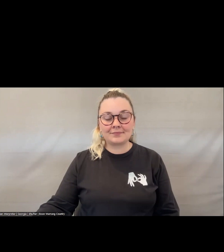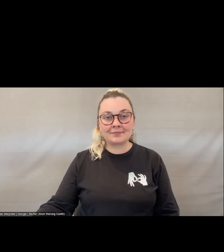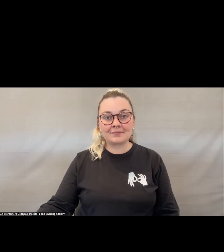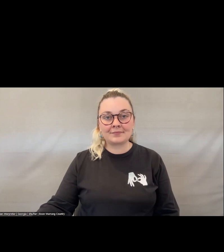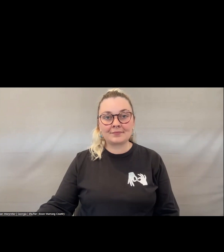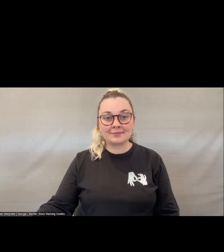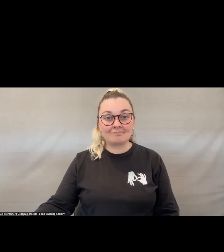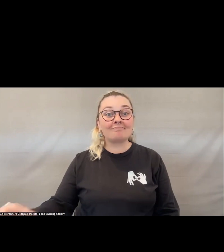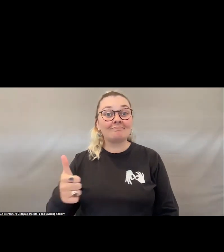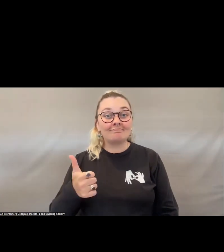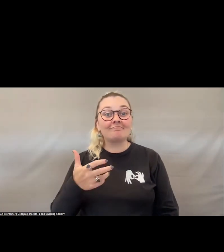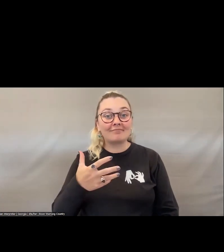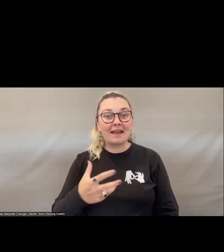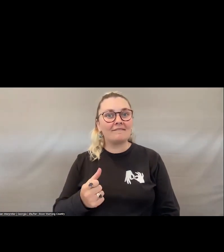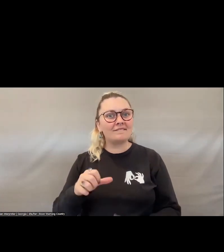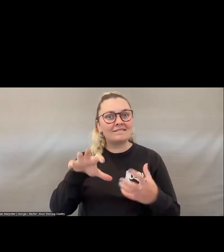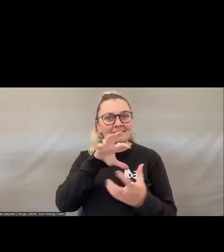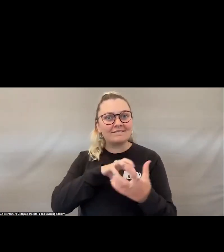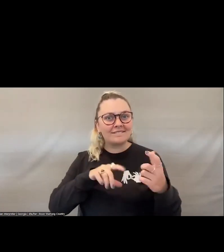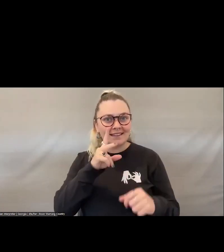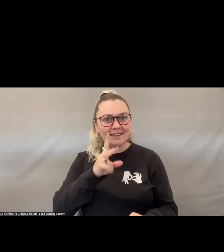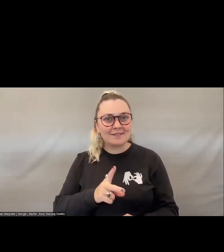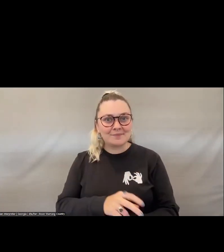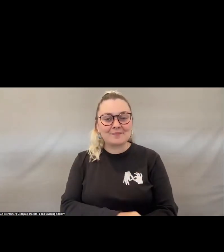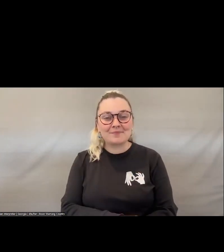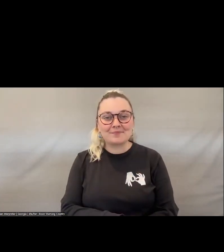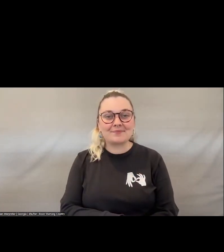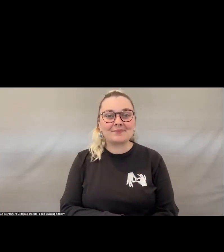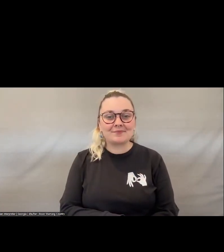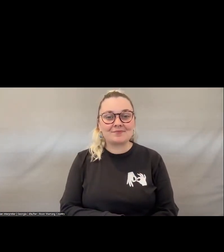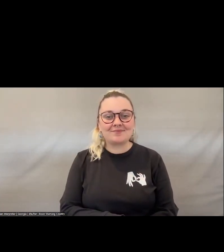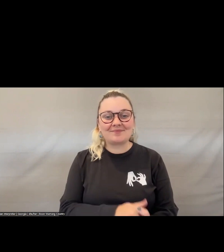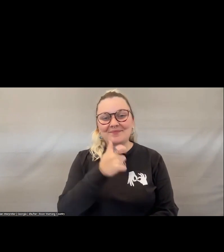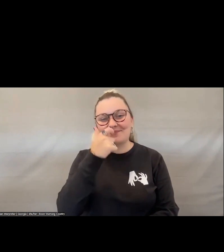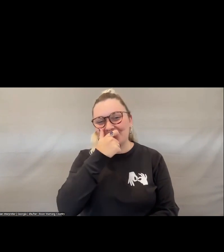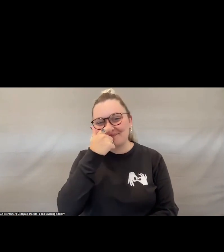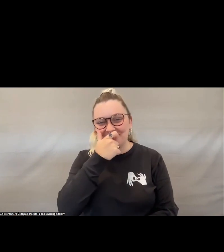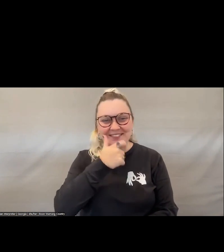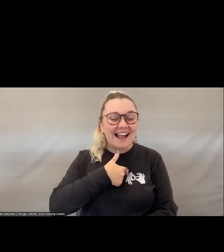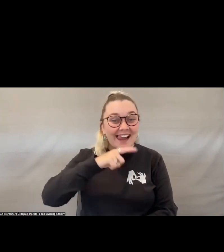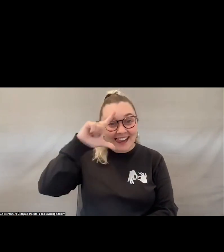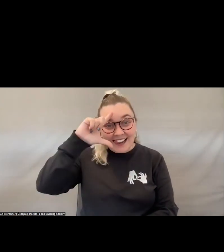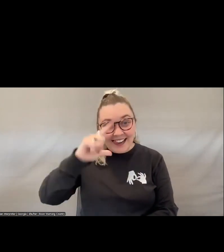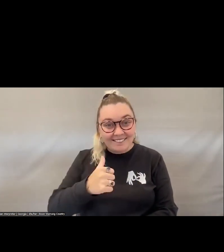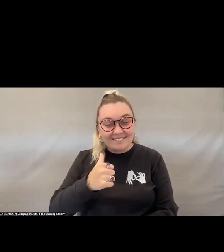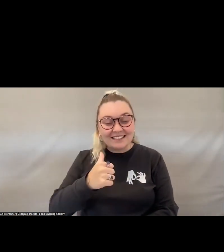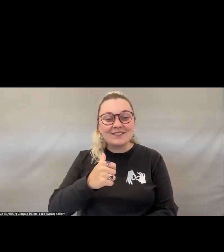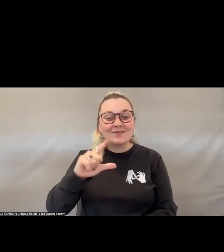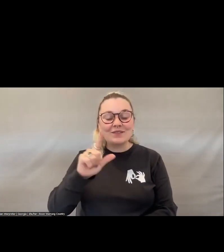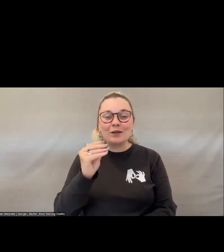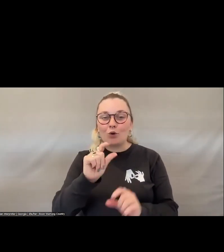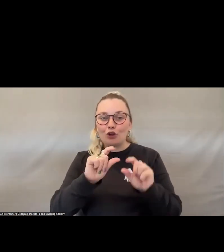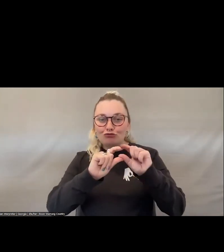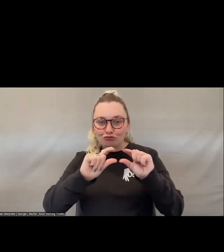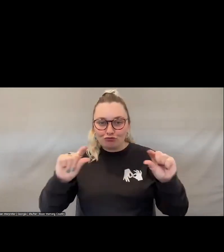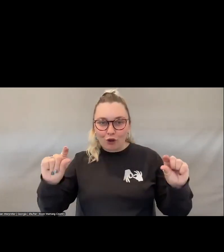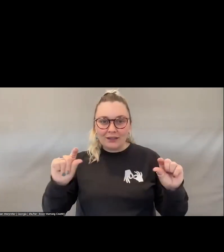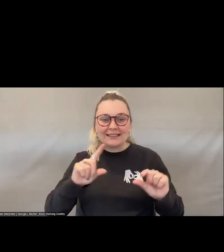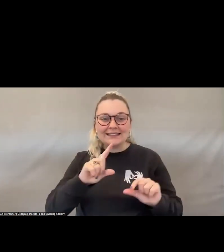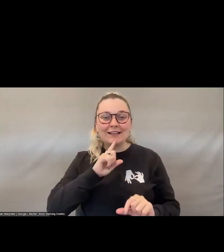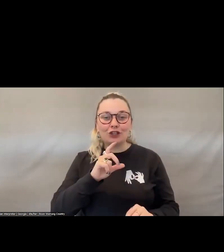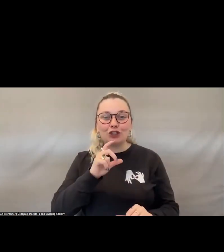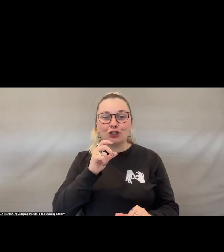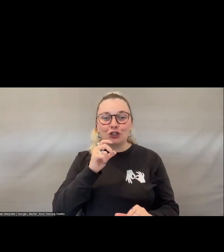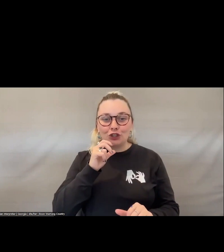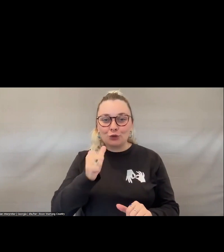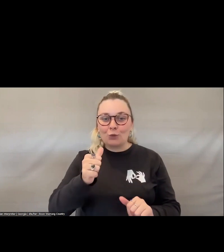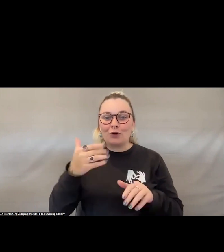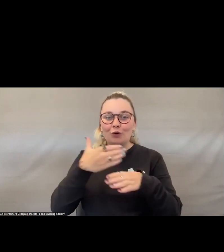We have got a nice mix as well. Loving that, wrote that it is good working with the CRM system,